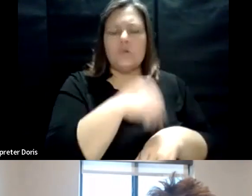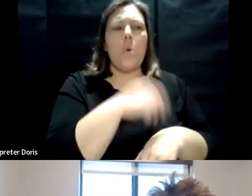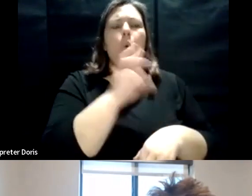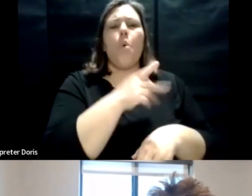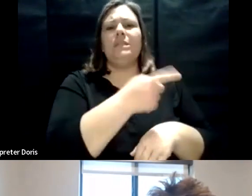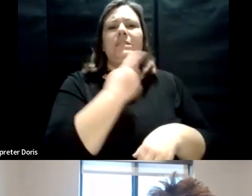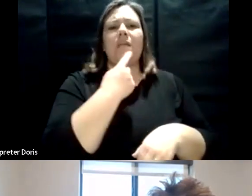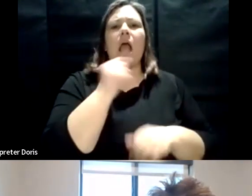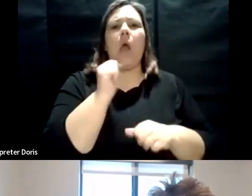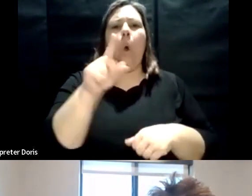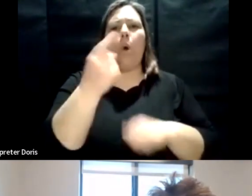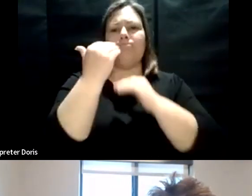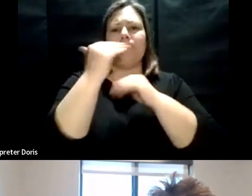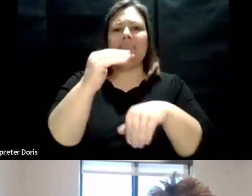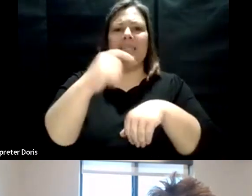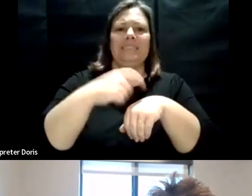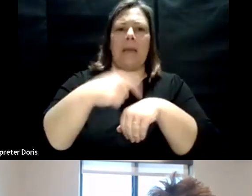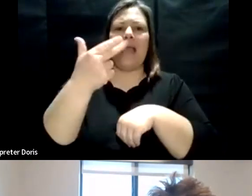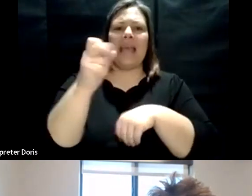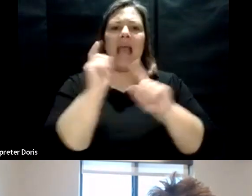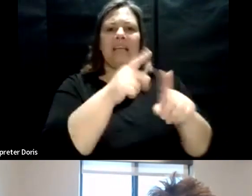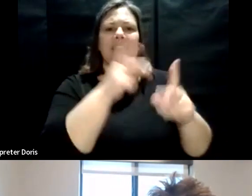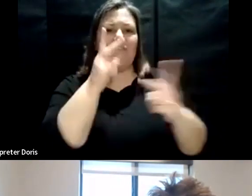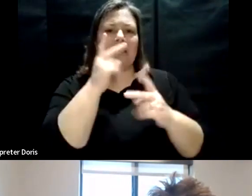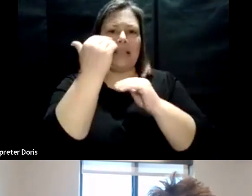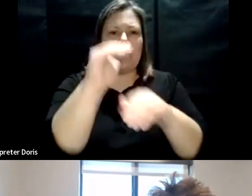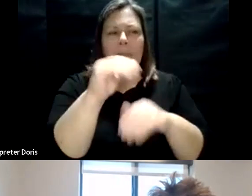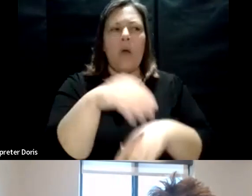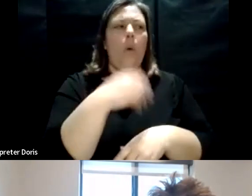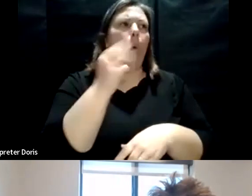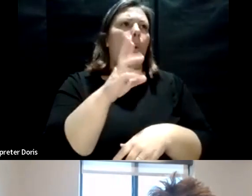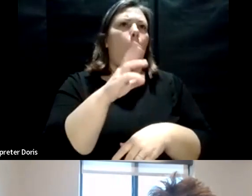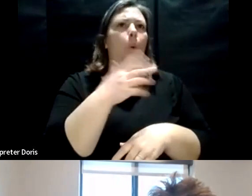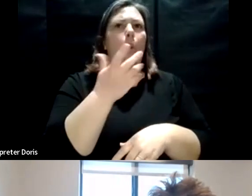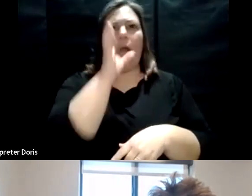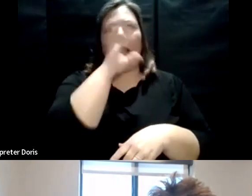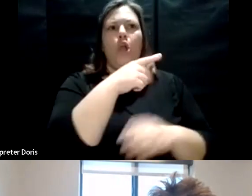So if you've had situations where you're working with someone and transitioning them out of a nursing home and getting them back into the community but maybe the assisted living facility they are looking moving in doesn't have locks on their doors.